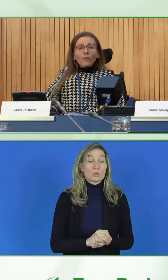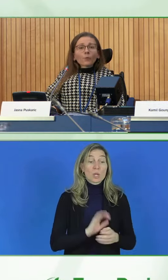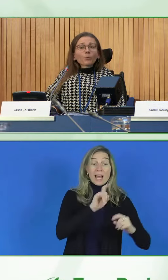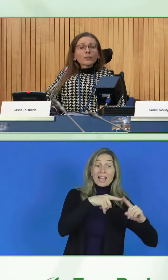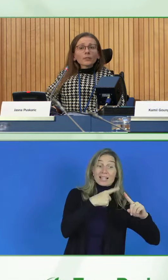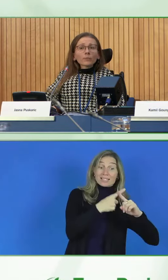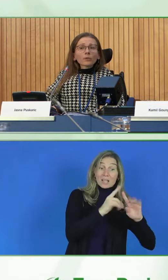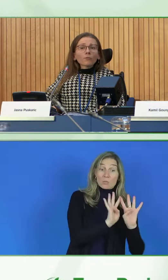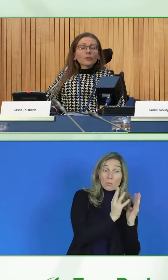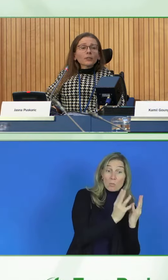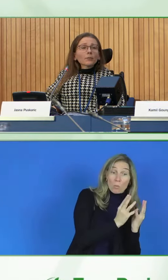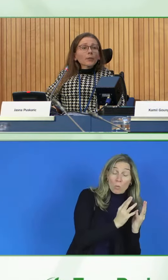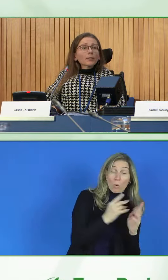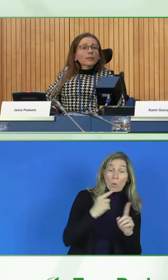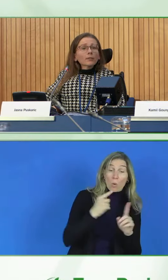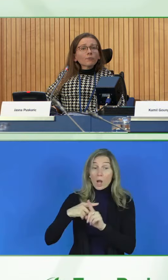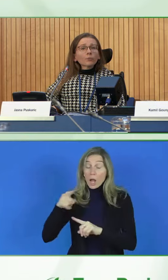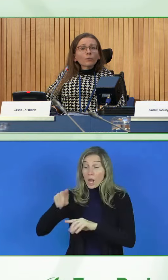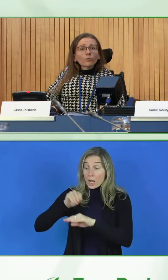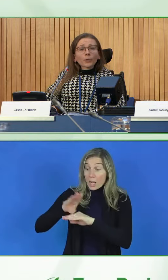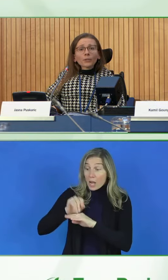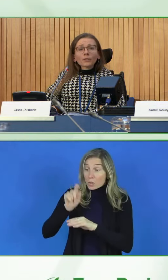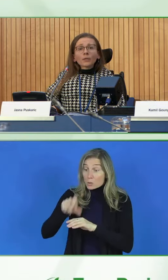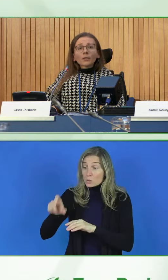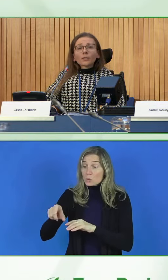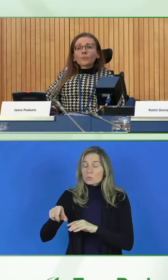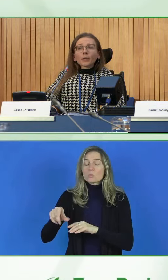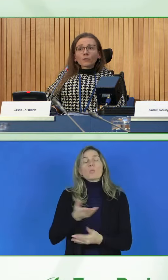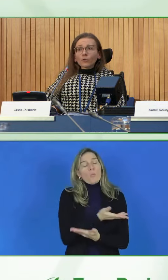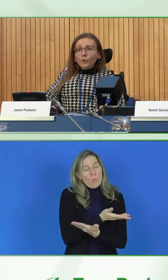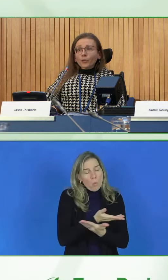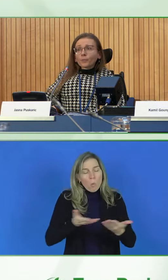The principle of the independent living movement is mandatory.